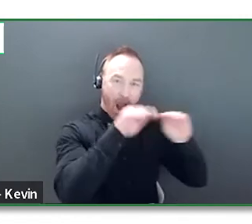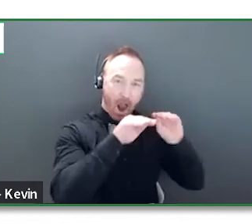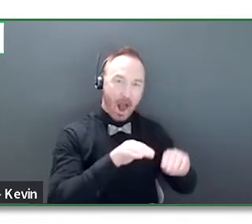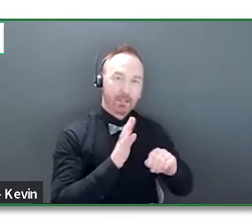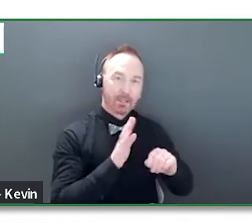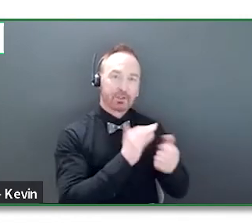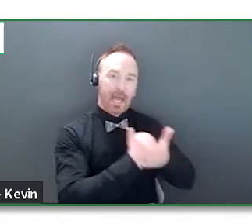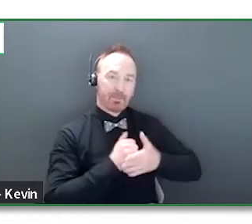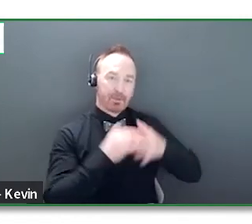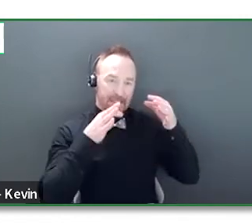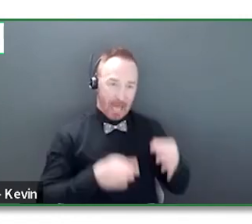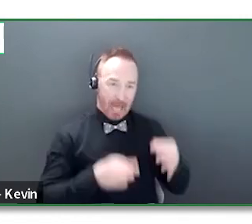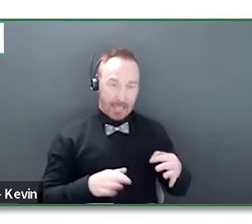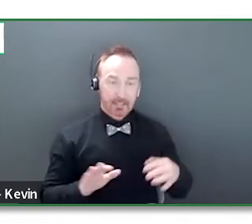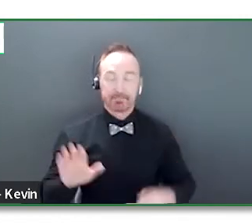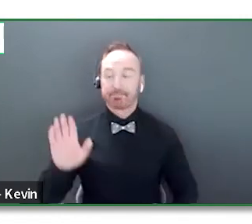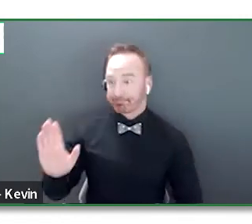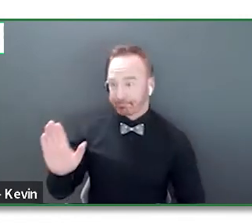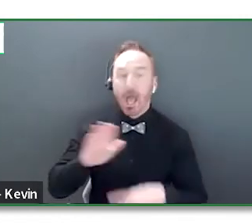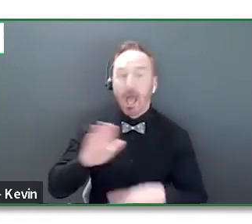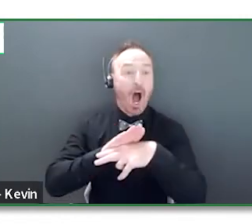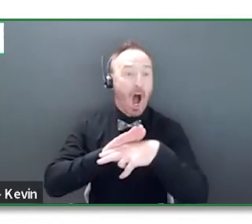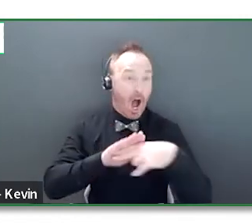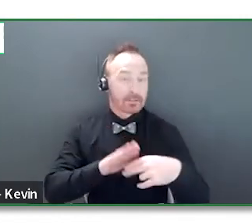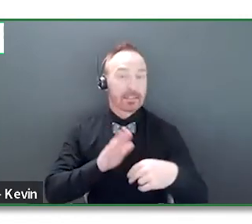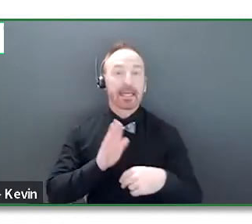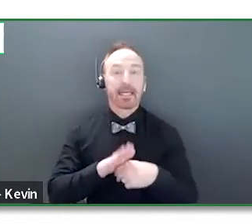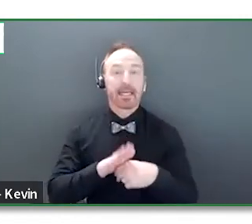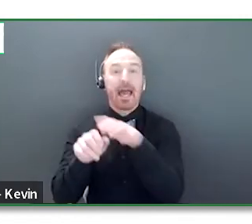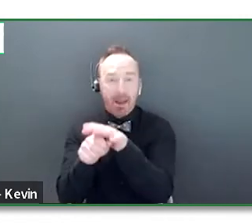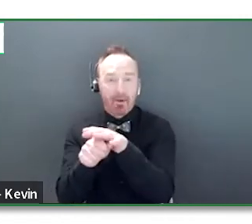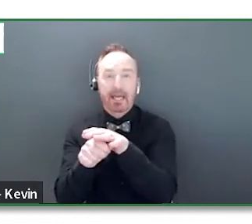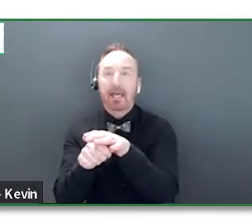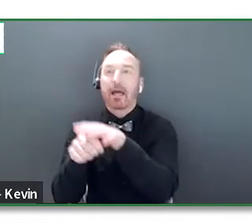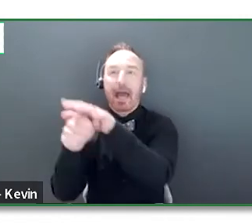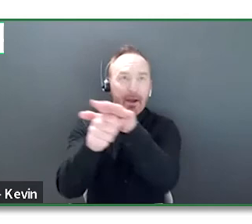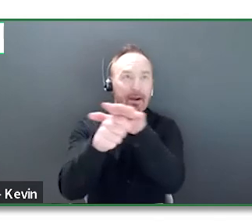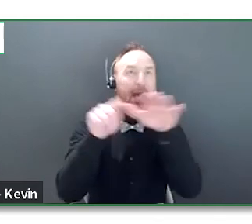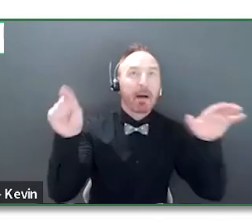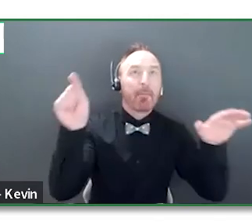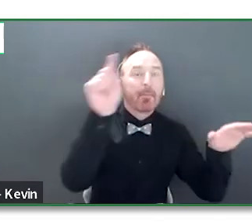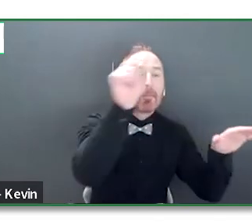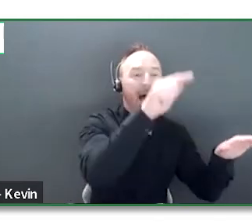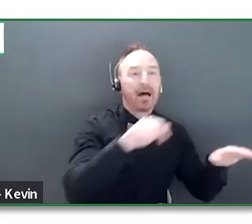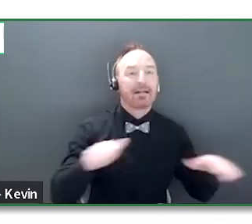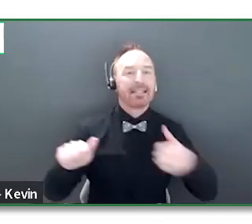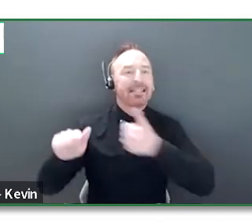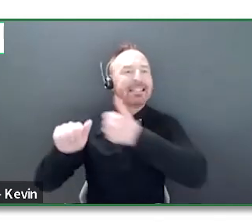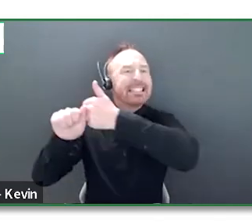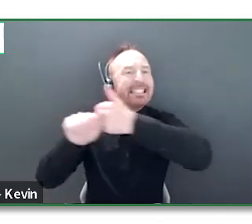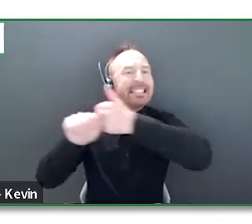and who's ready to start looking at some of their infrastructure. Each site has their priority list in terms of